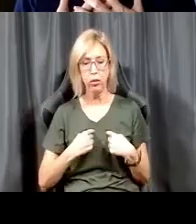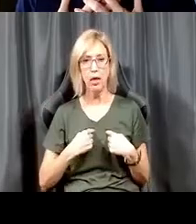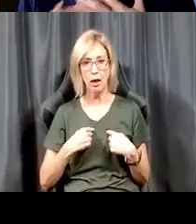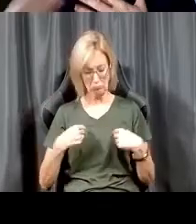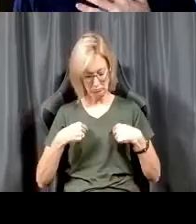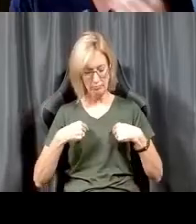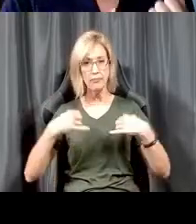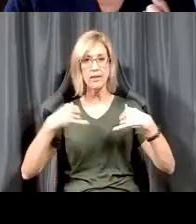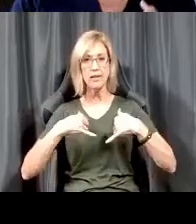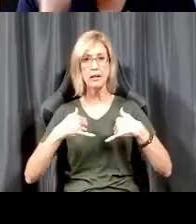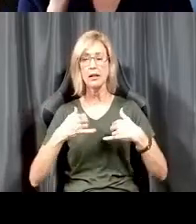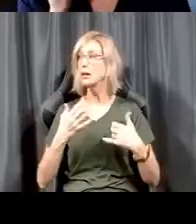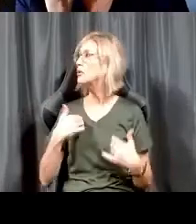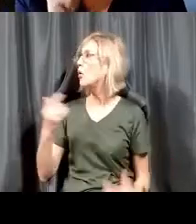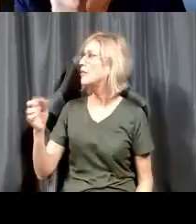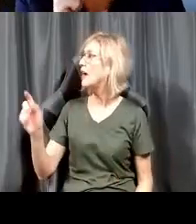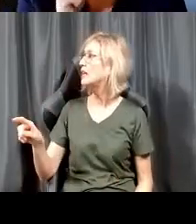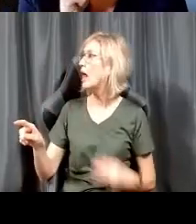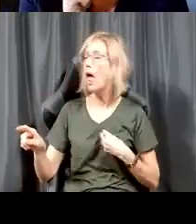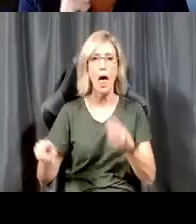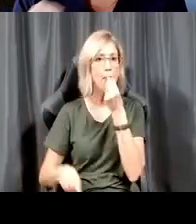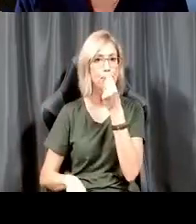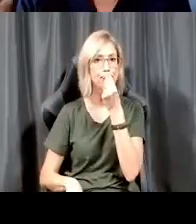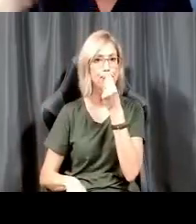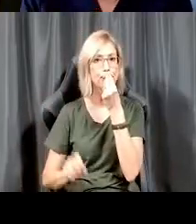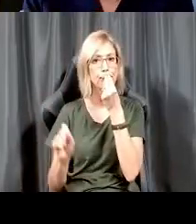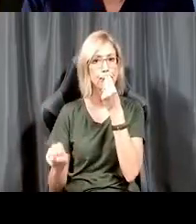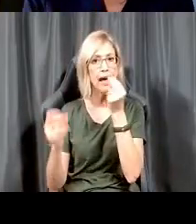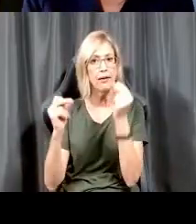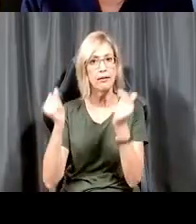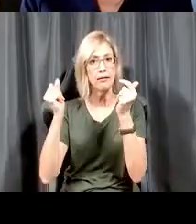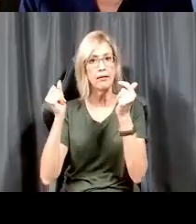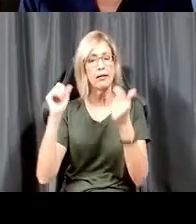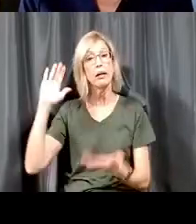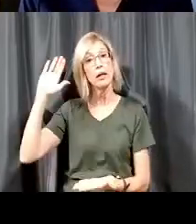Solomine whenever Whenever they need it, they can grab it. Decreases the